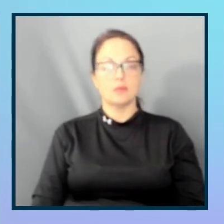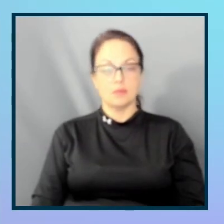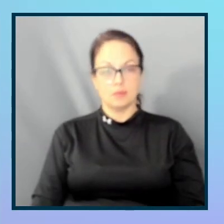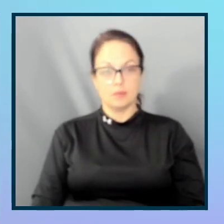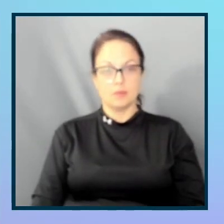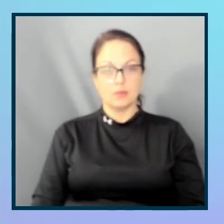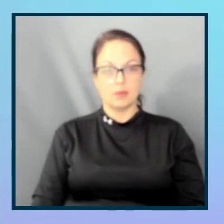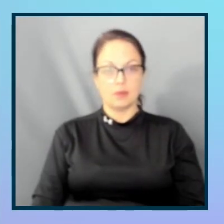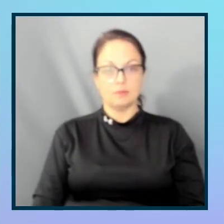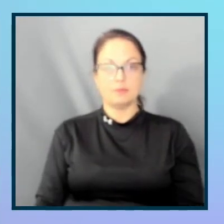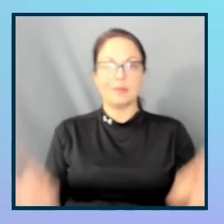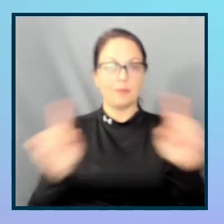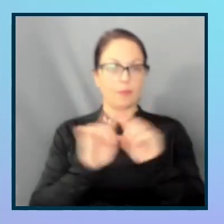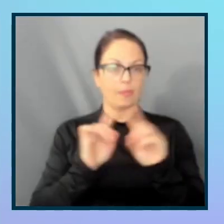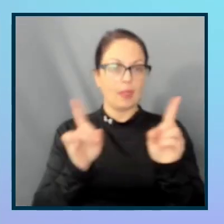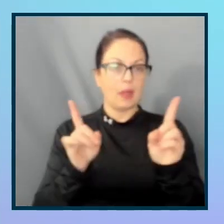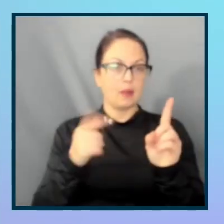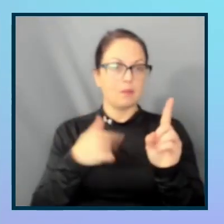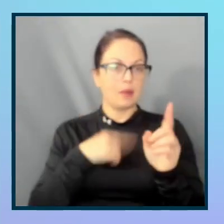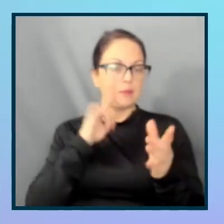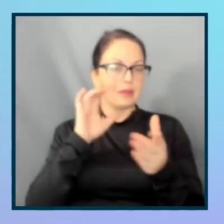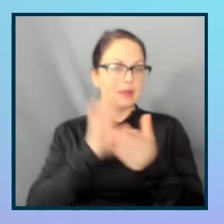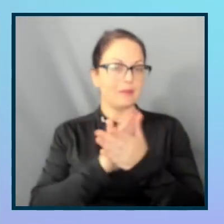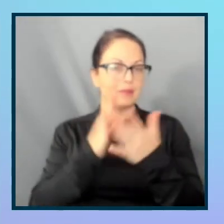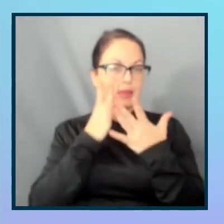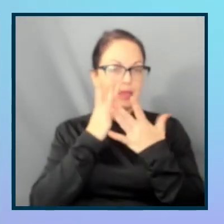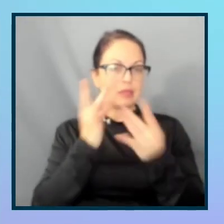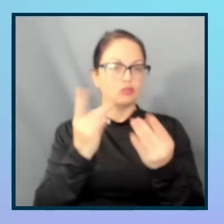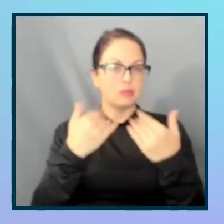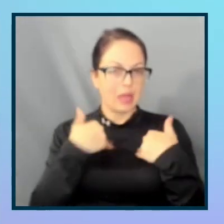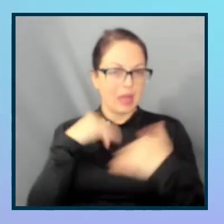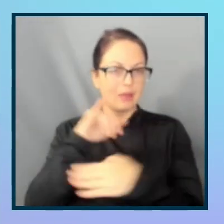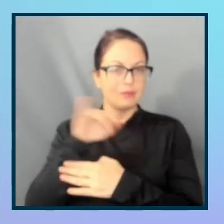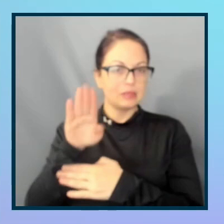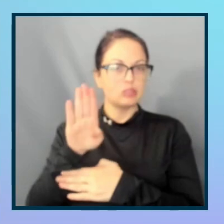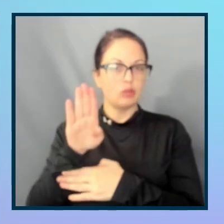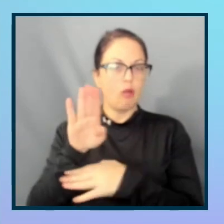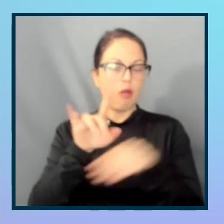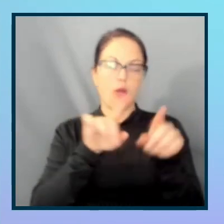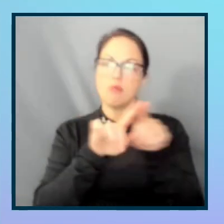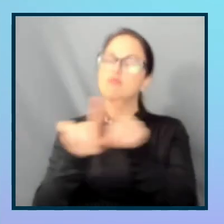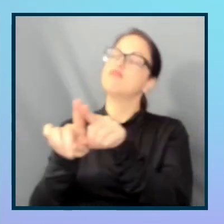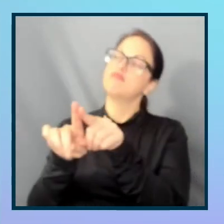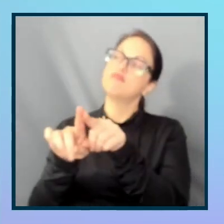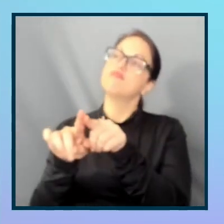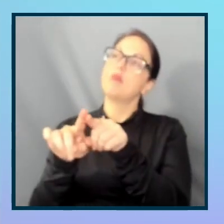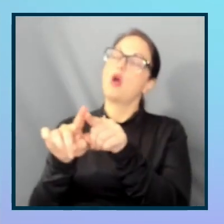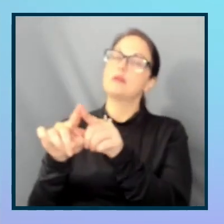I think the interest in having these jobs is also higher than it's ever been.